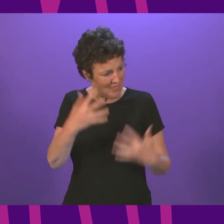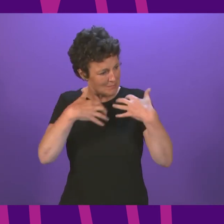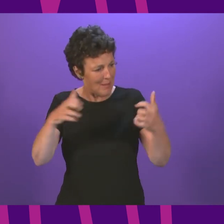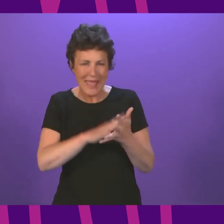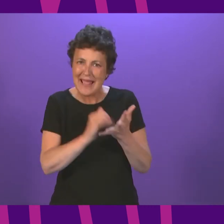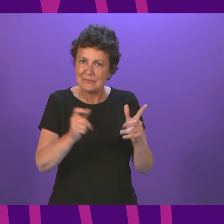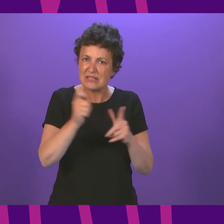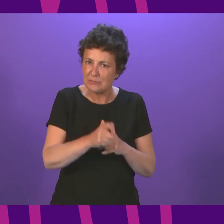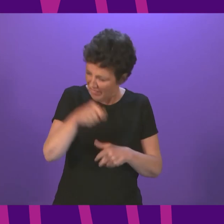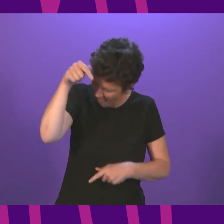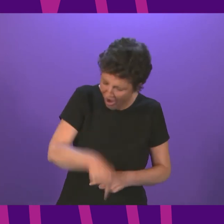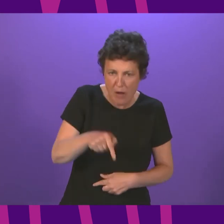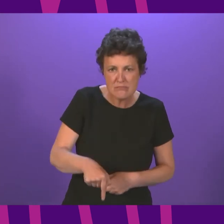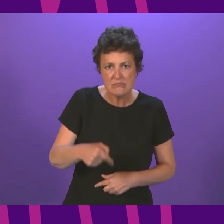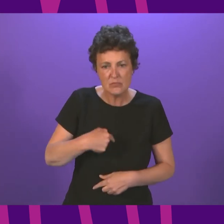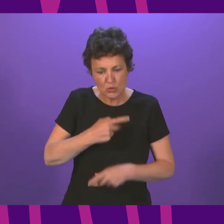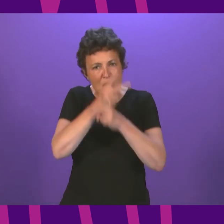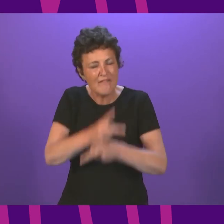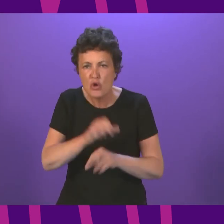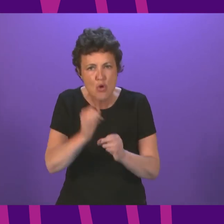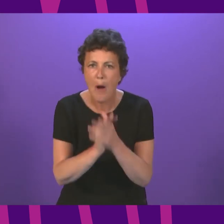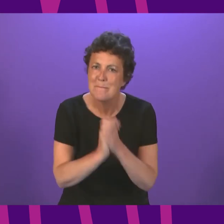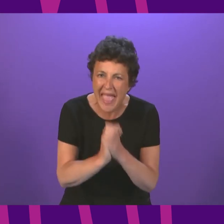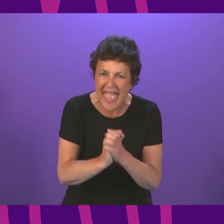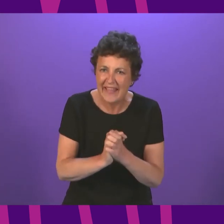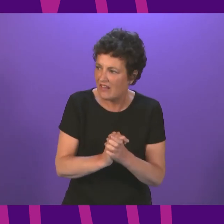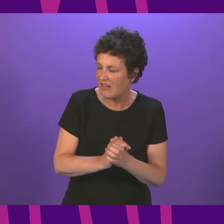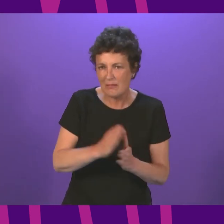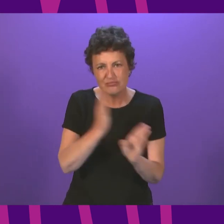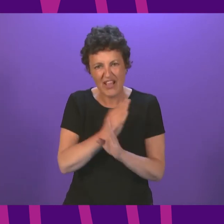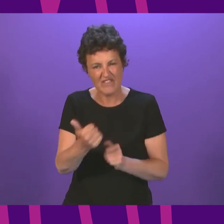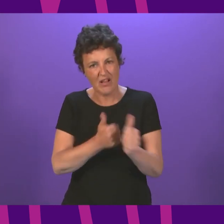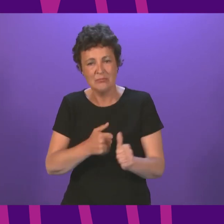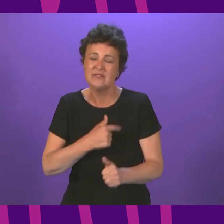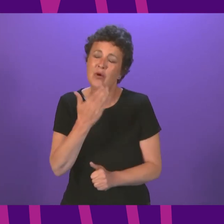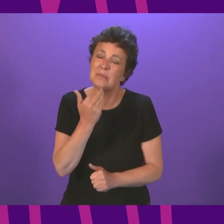Surely the Scottish ministers must accept that the same arguments apply to the extension of the eviction ban. Many households have been affected by unemployment, reduced employment,